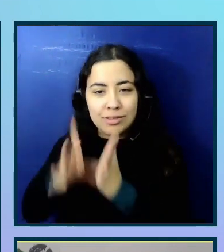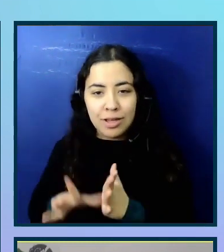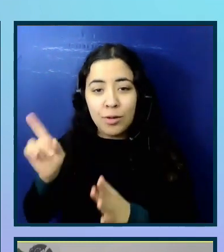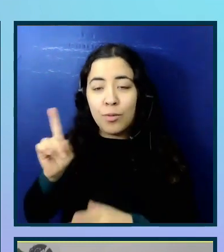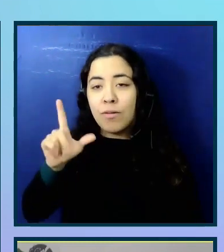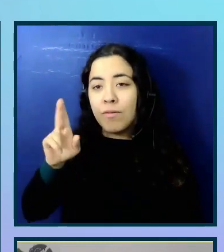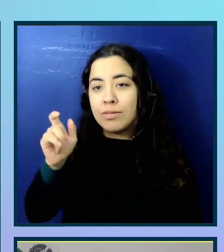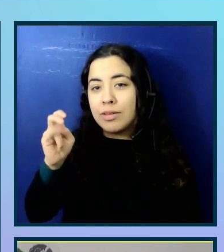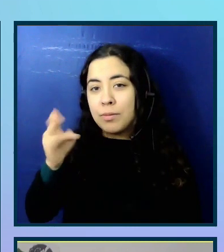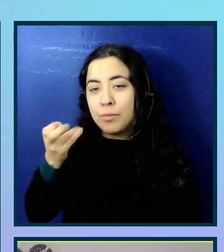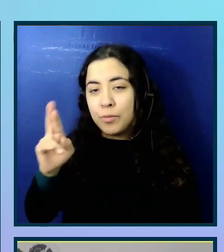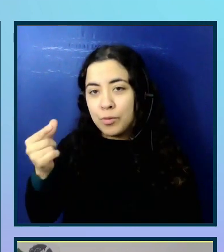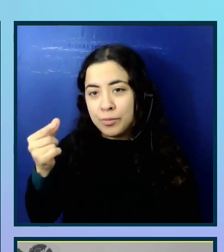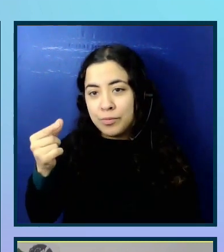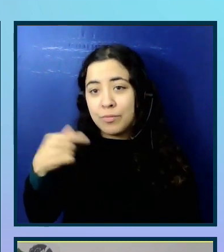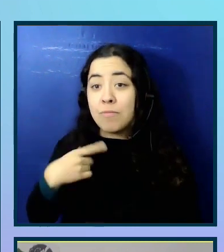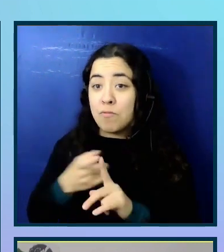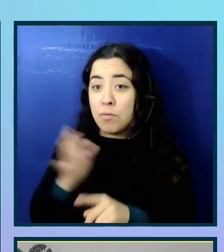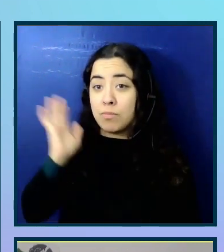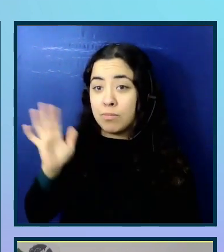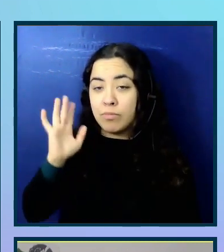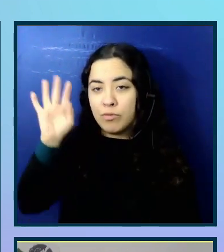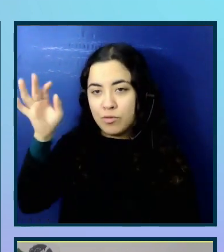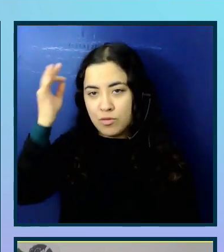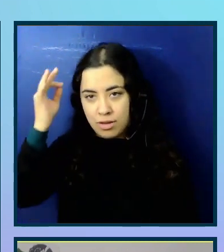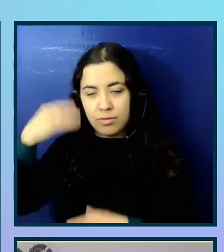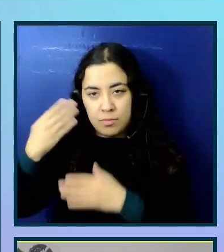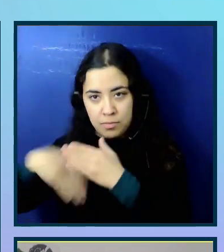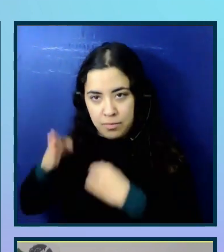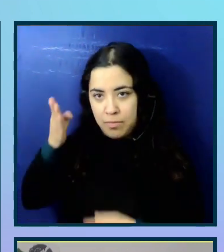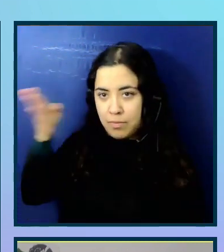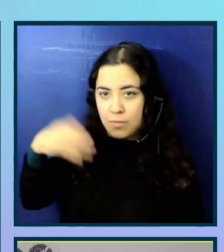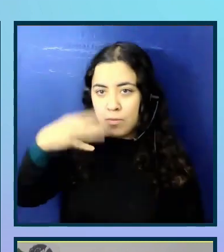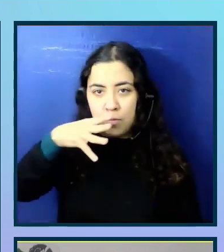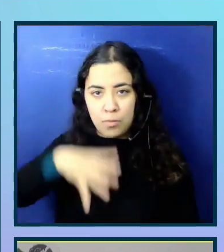I'm originally from France. I'm a white woman with glasses, yellow and pink hair.